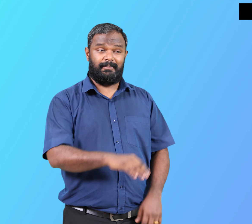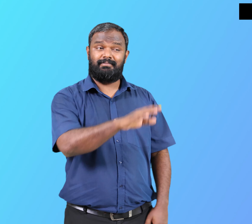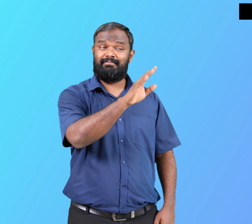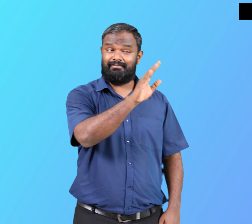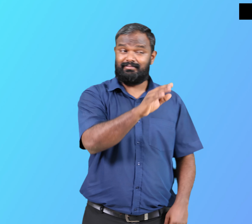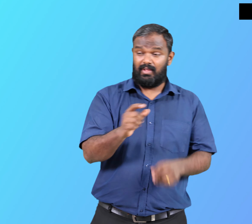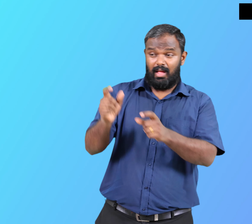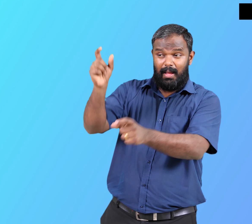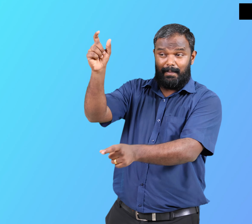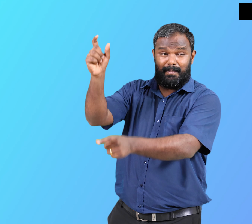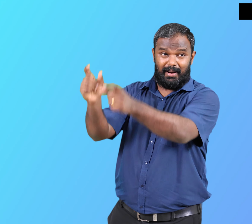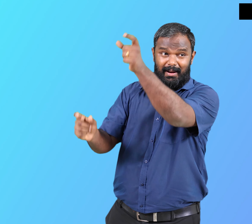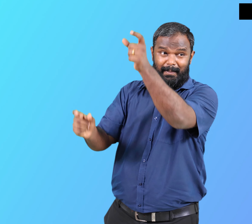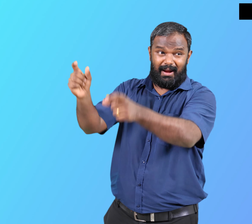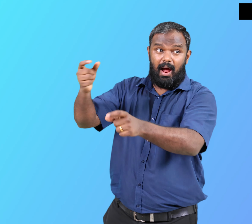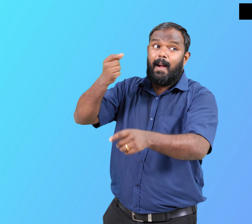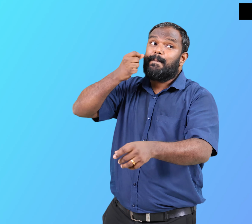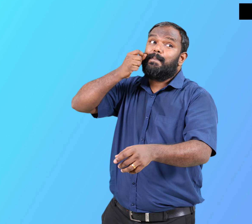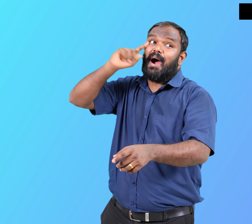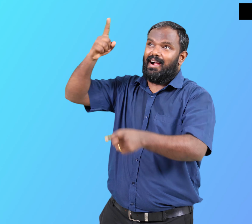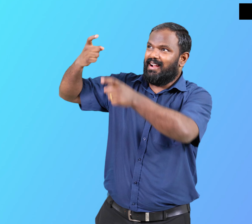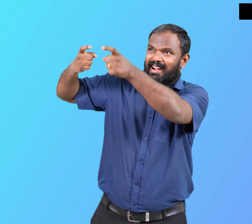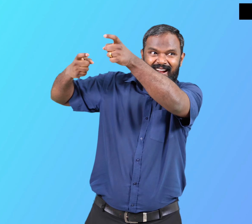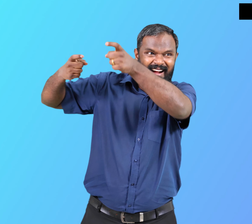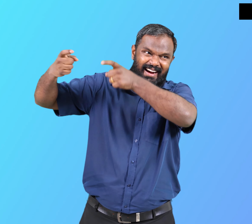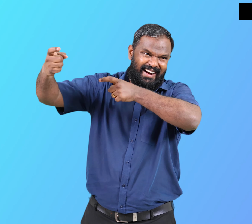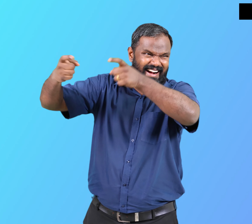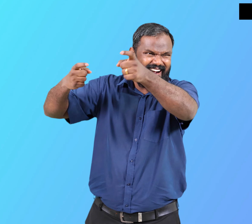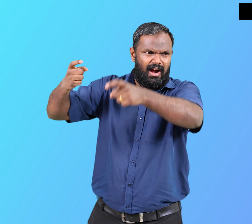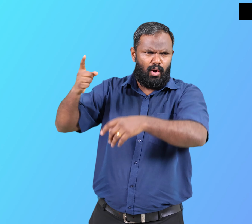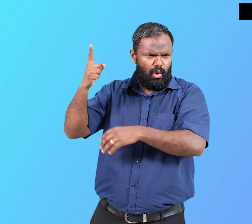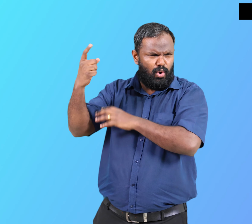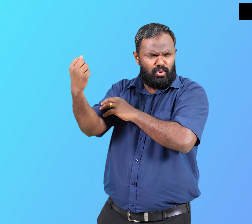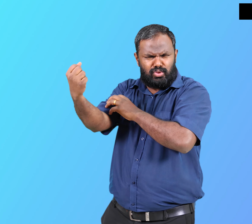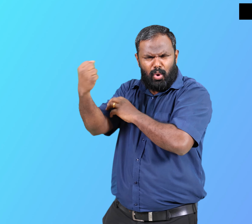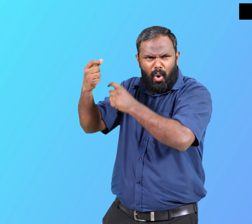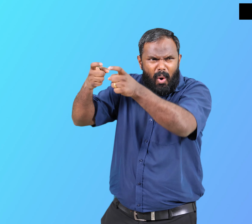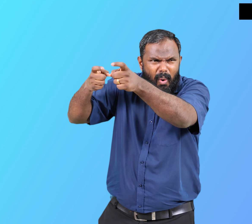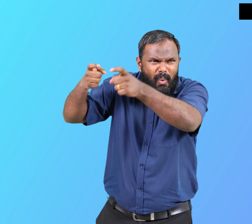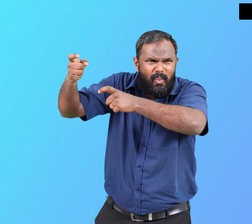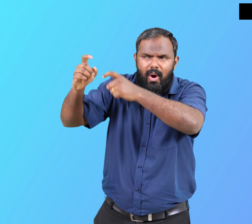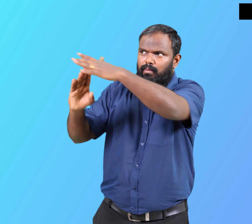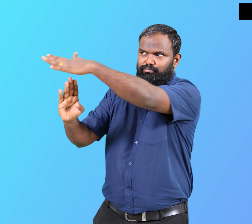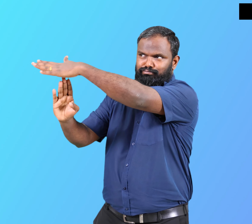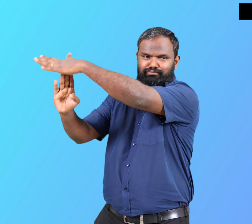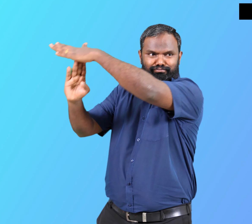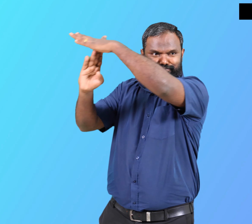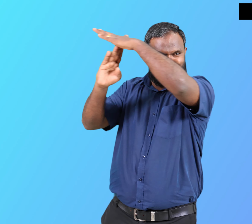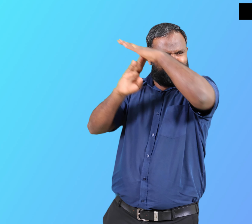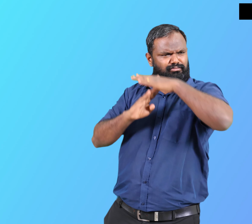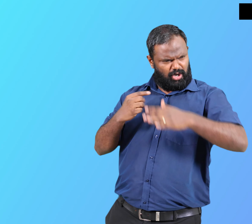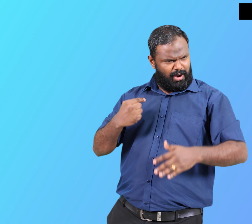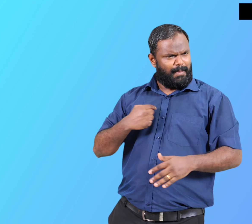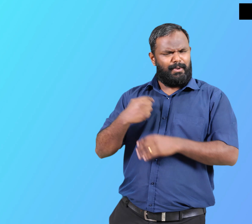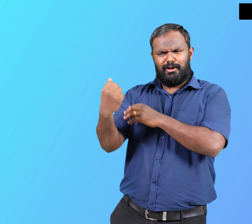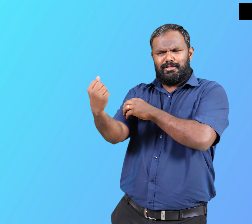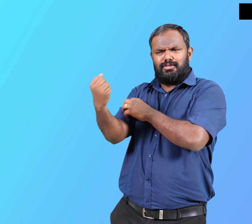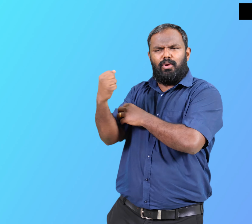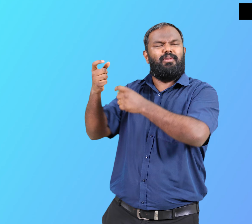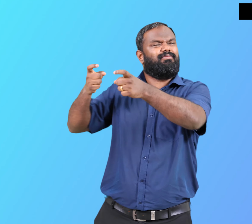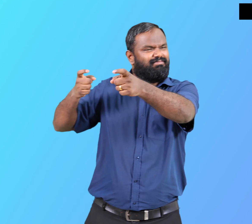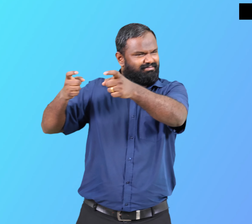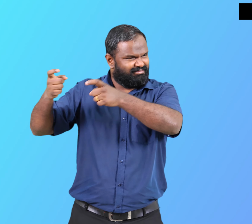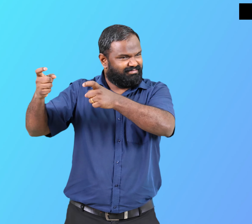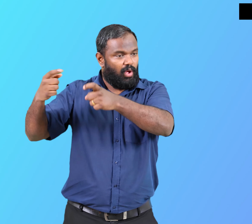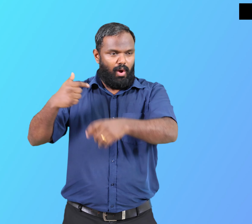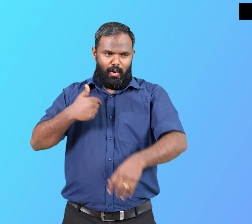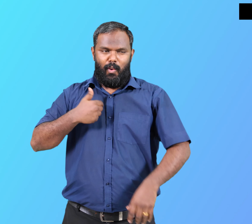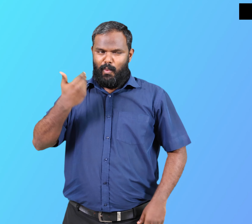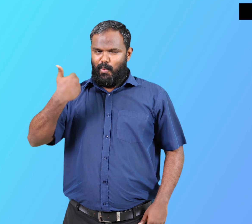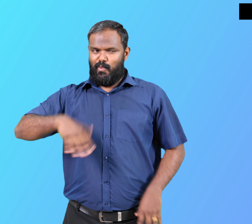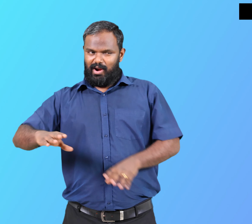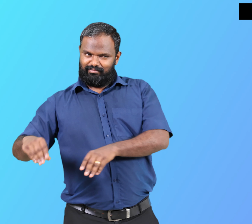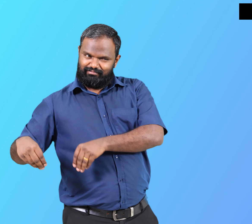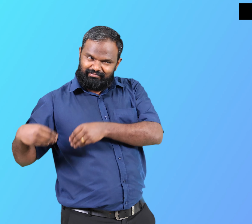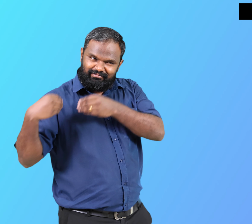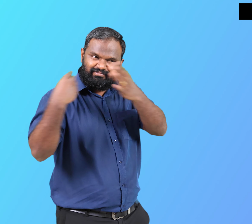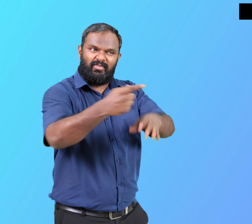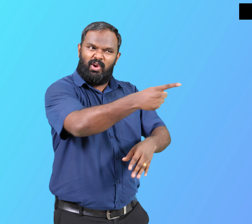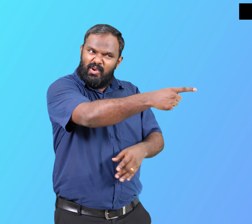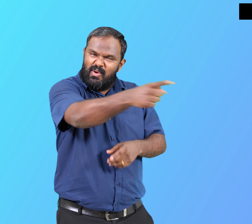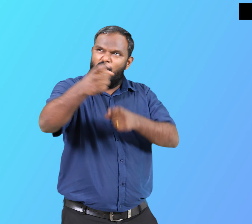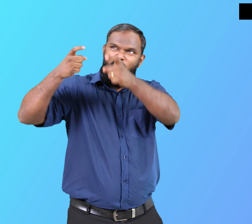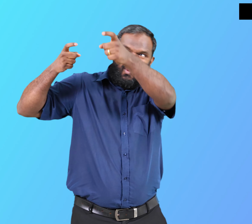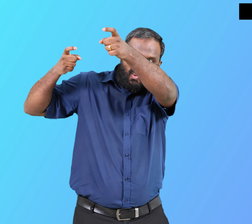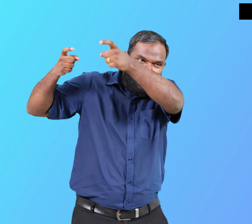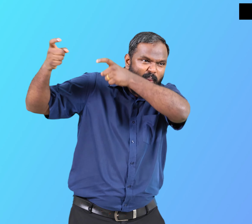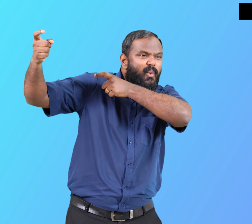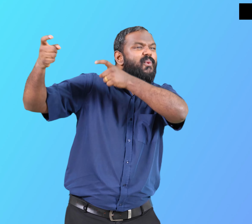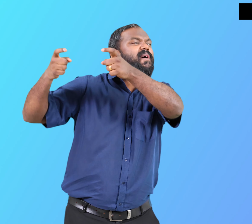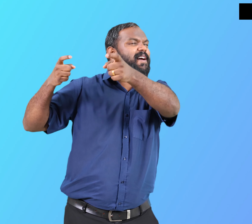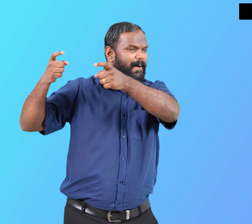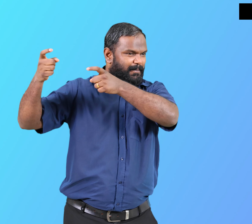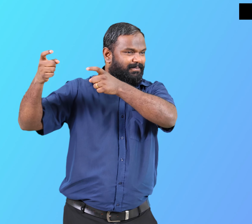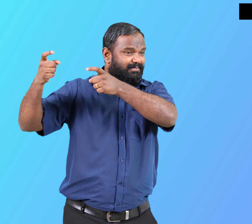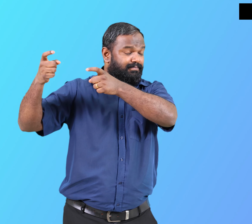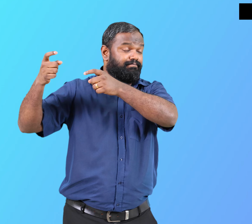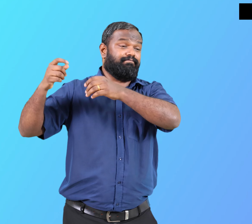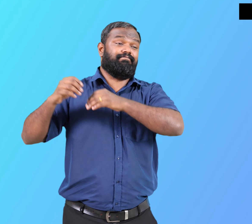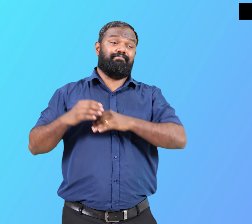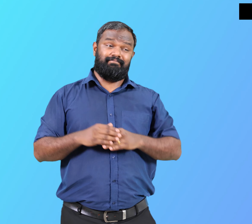So I give you authority to rule with me in the kingdom the Father has given me.